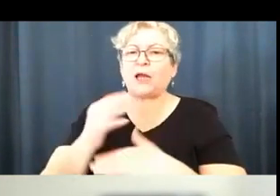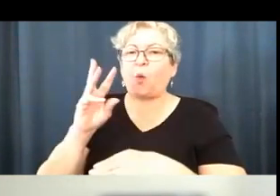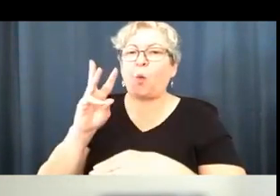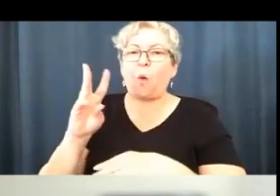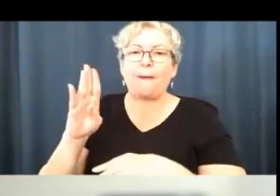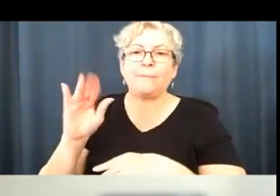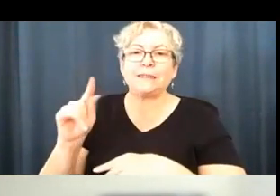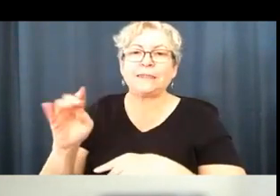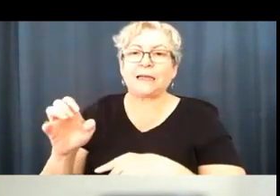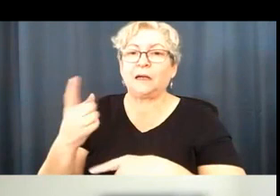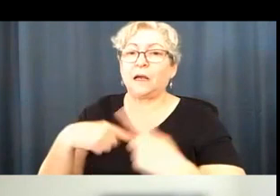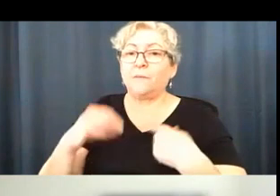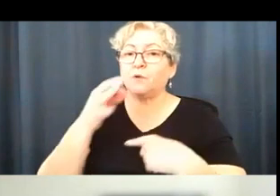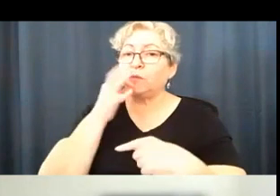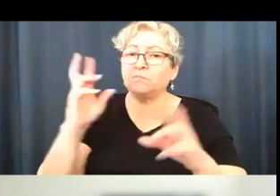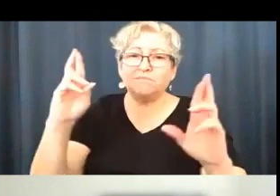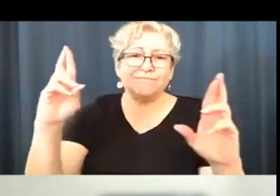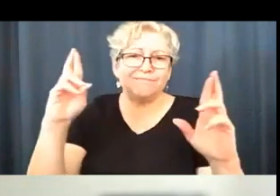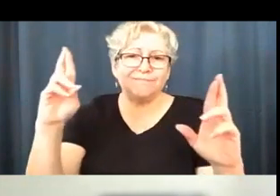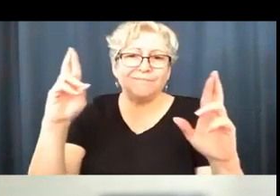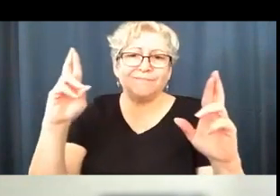hopefully, fingers crossed at the last day of the month,